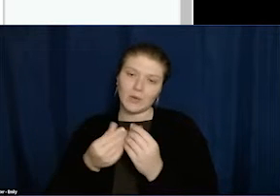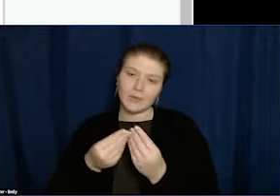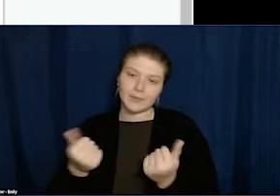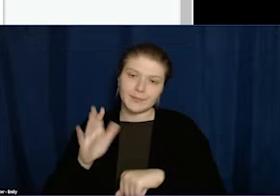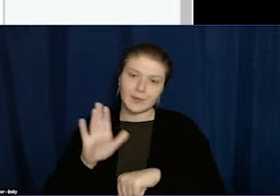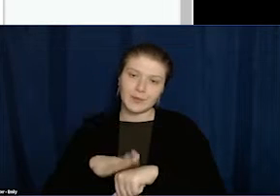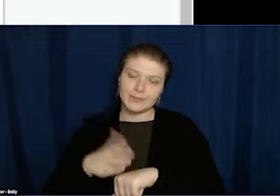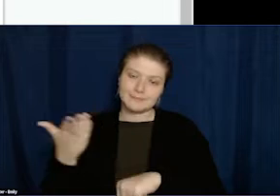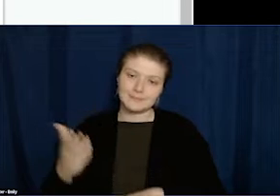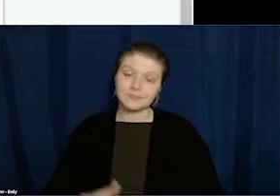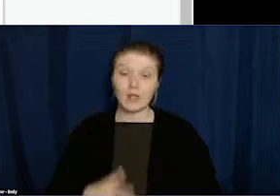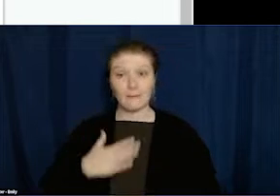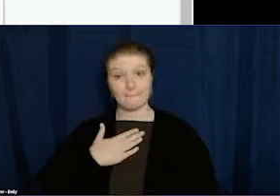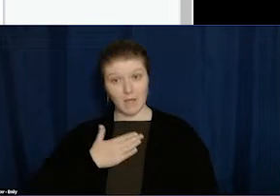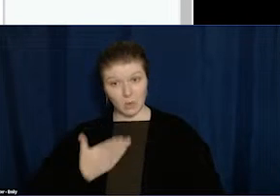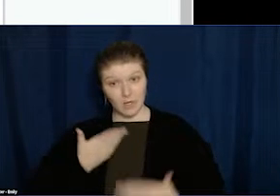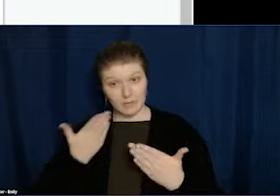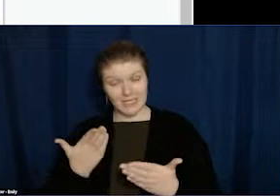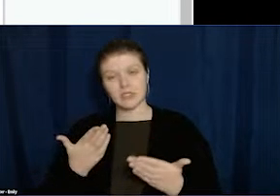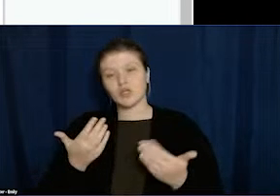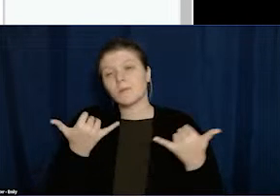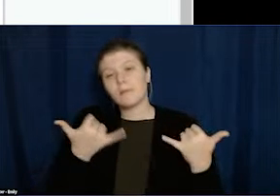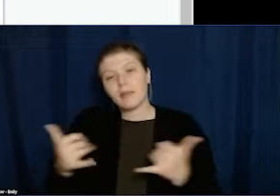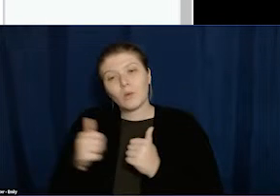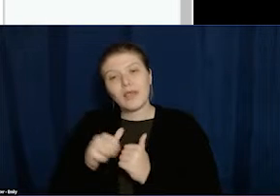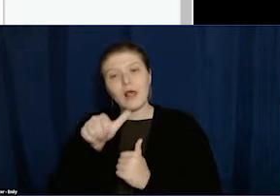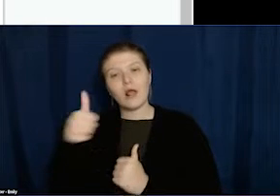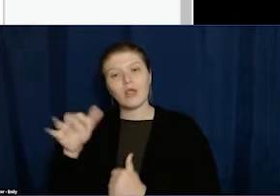My recommendation is to experiment with the other fonts that are also size 10.